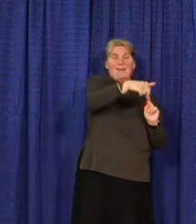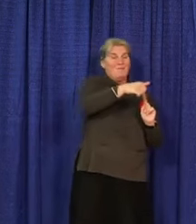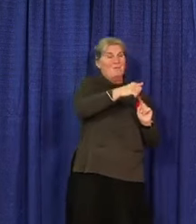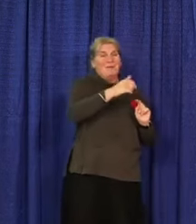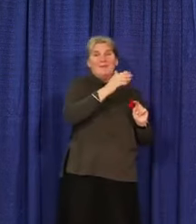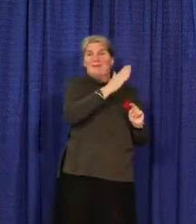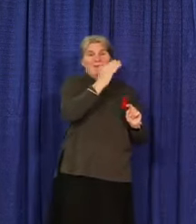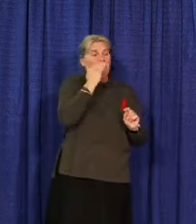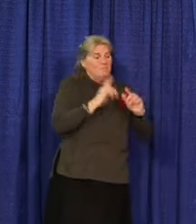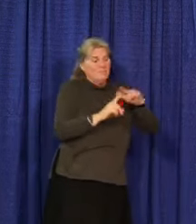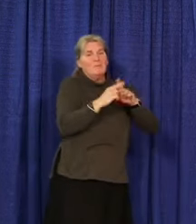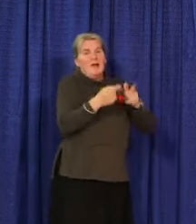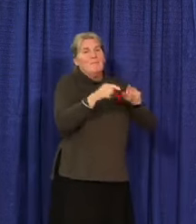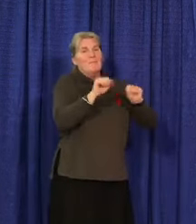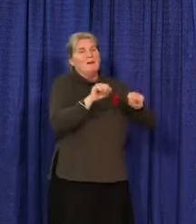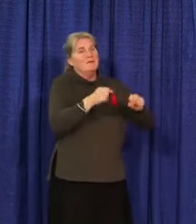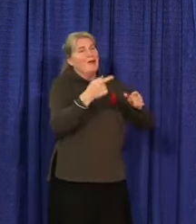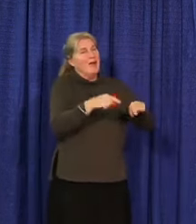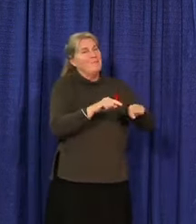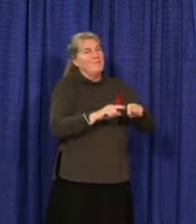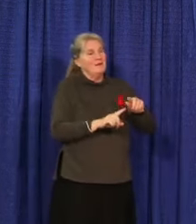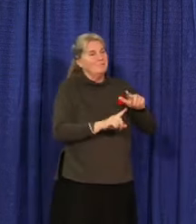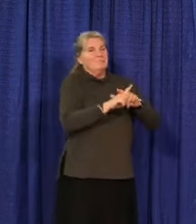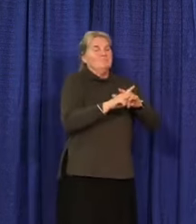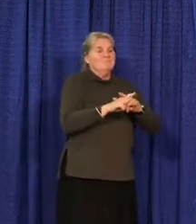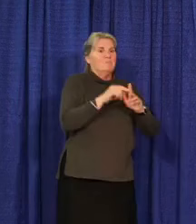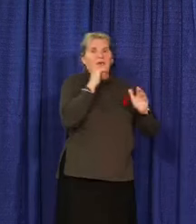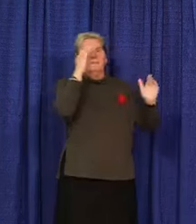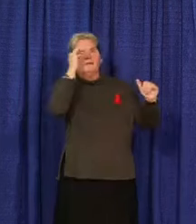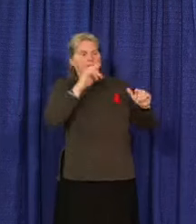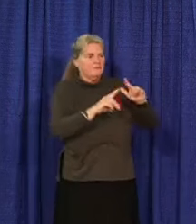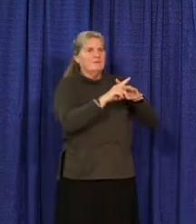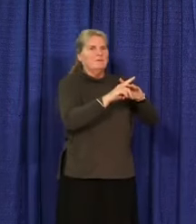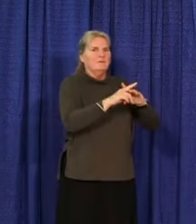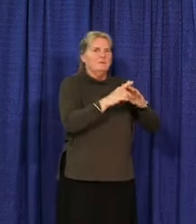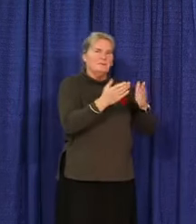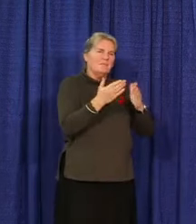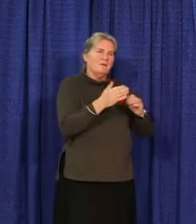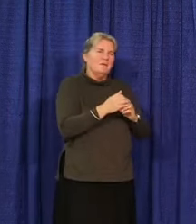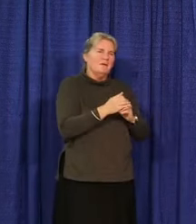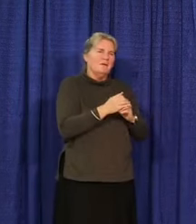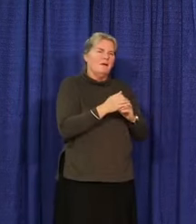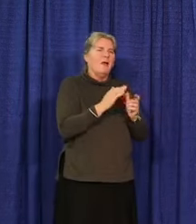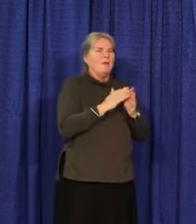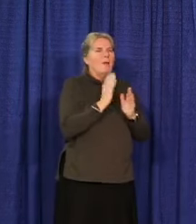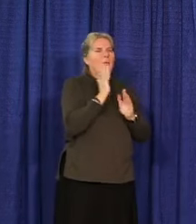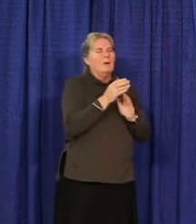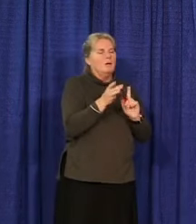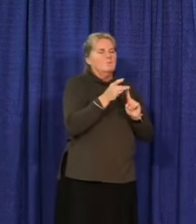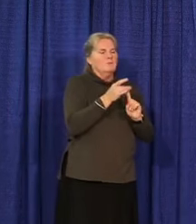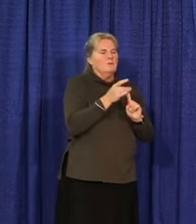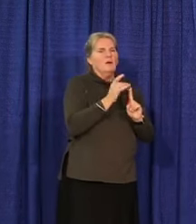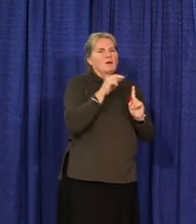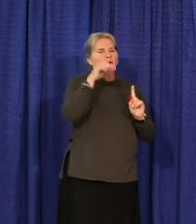So we do have to be prepared for that contingency of an unexpected case and that would involve contact tracing.